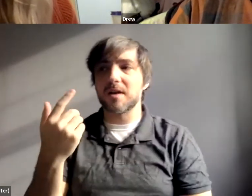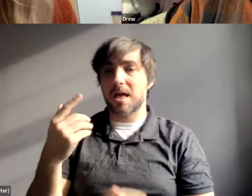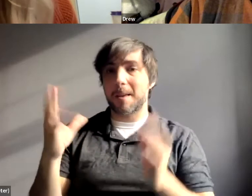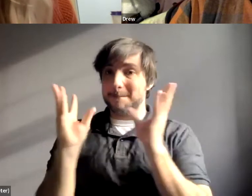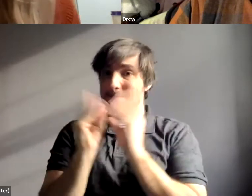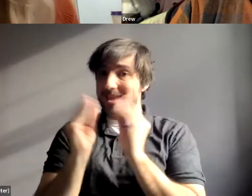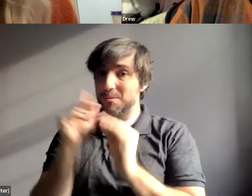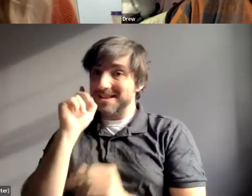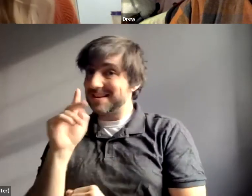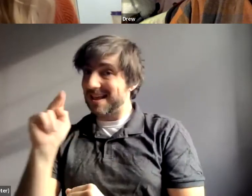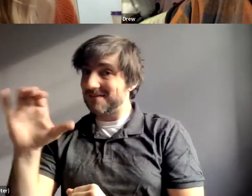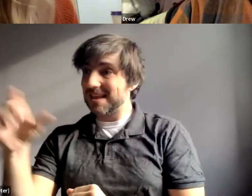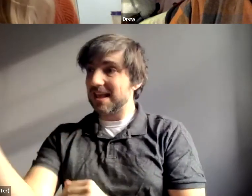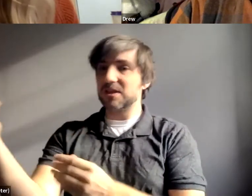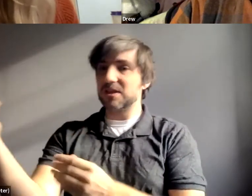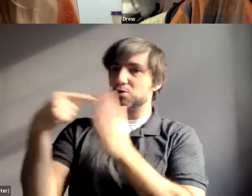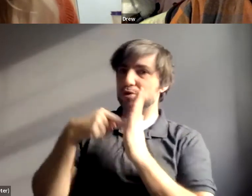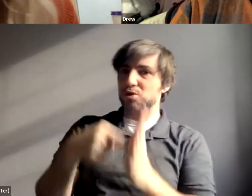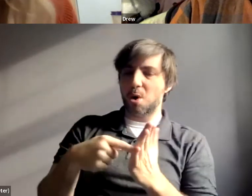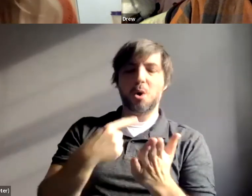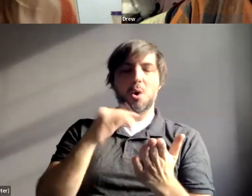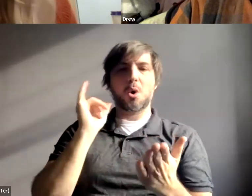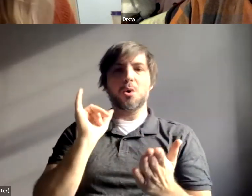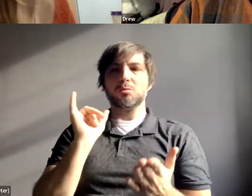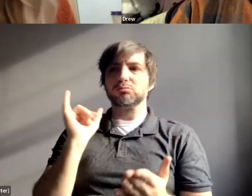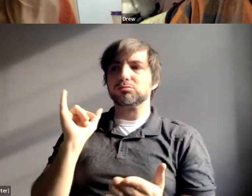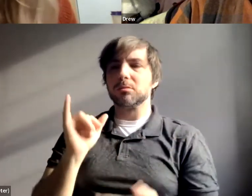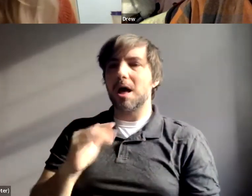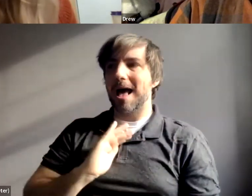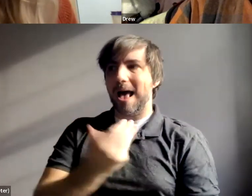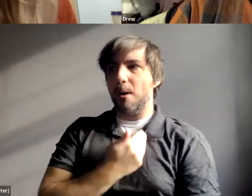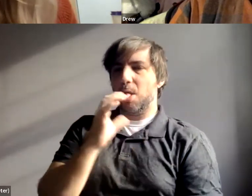ed out just some inconsistencies in our closed captioning services. We have been